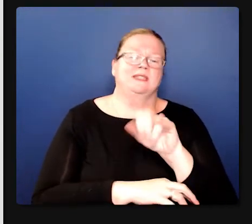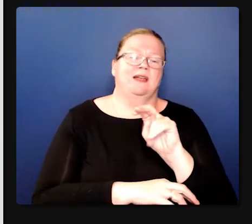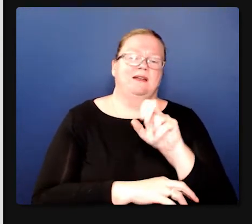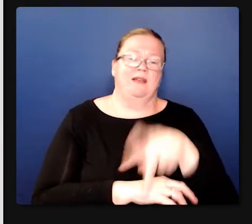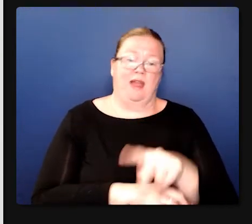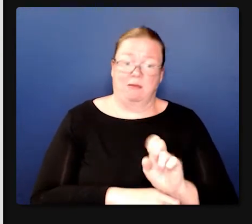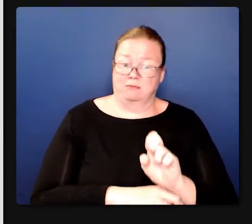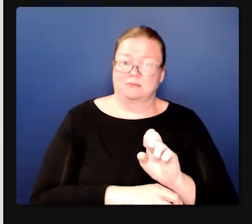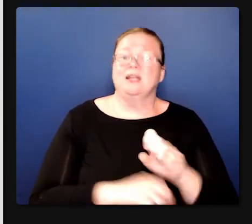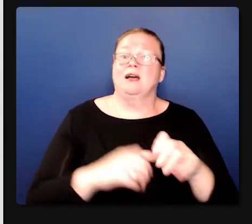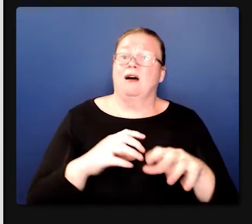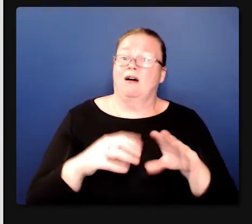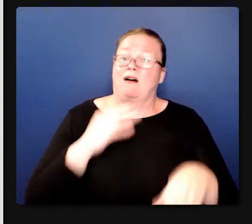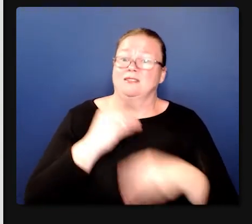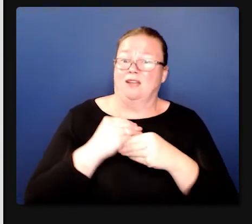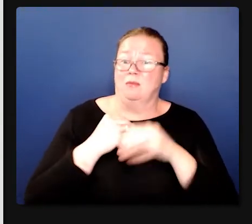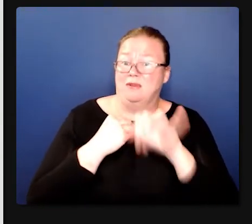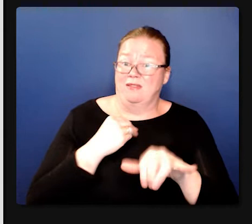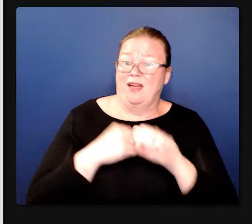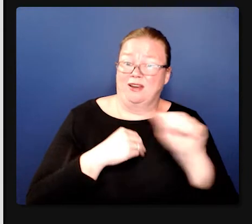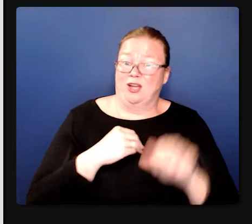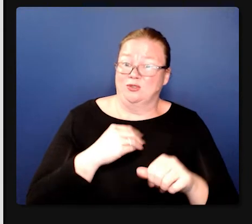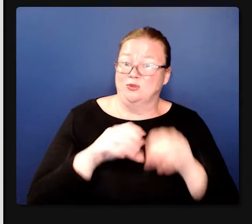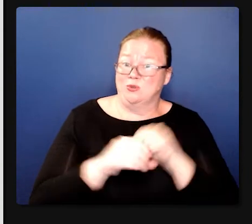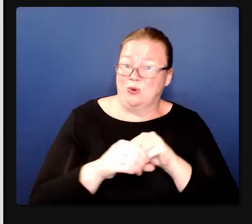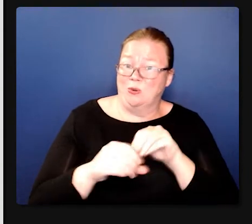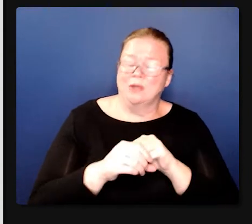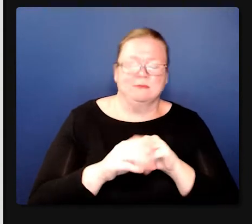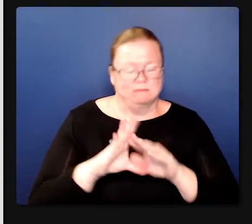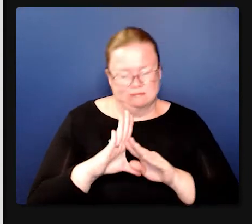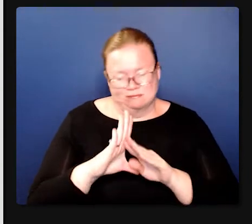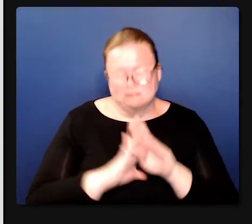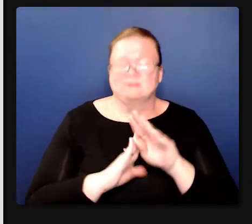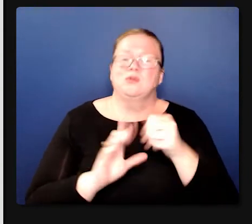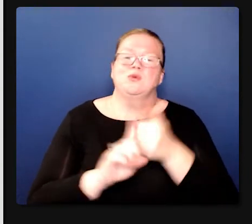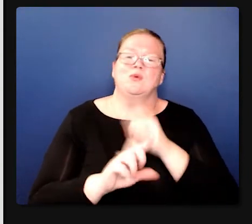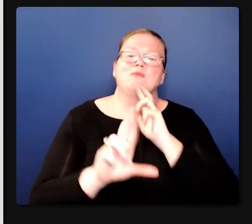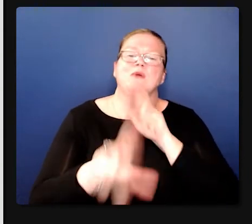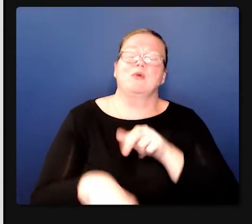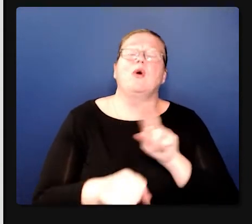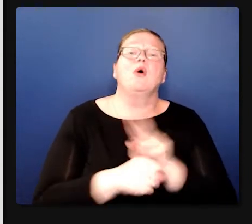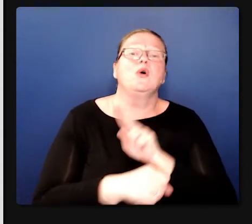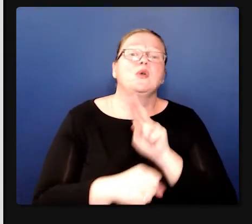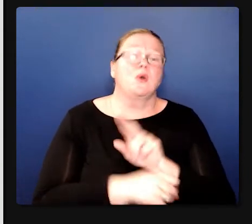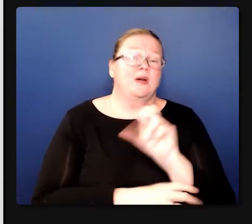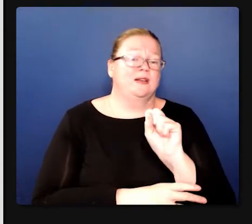on top of this Azure storage and start building your own reports using Spark jobs.